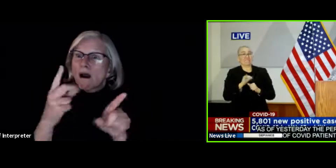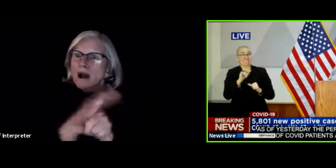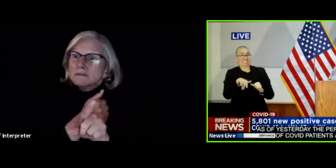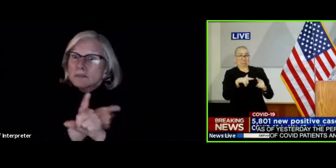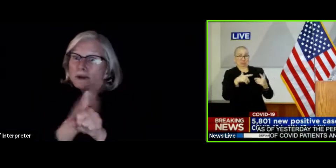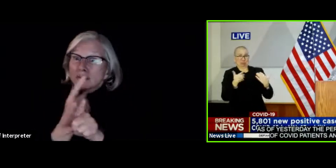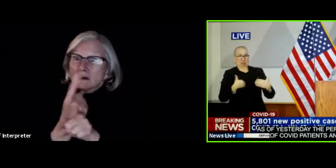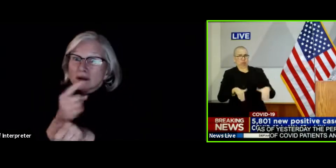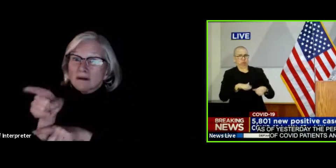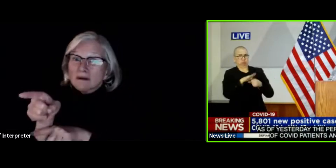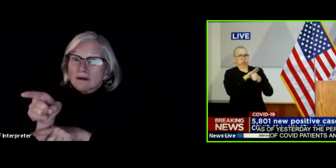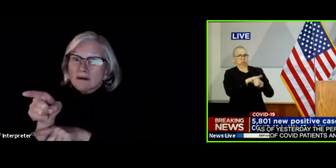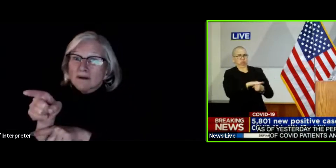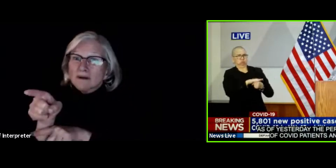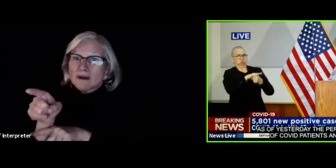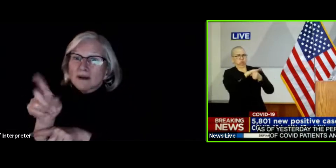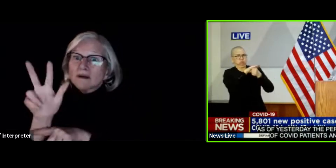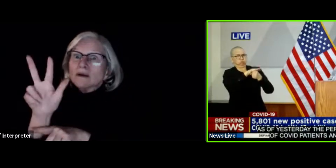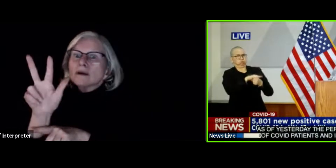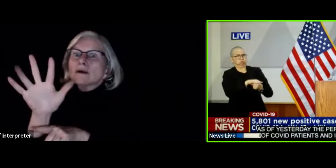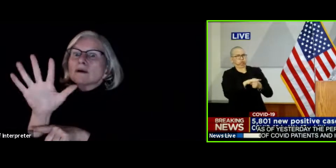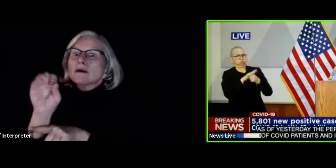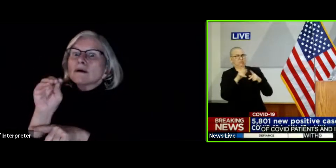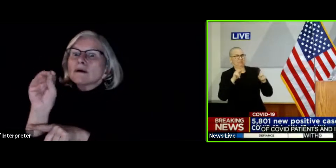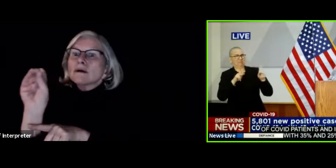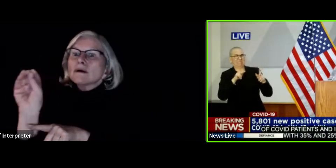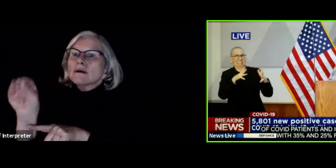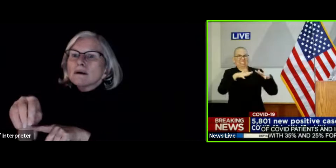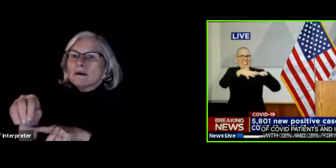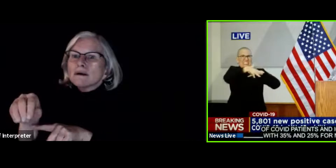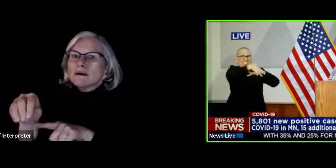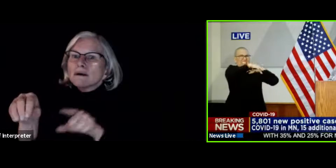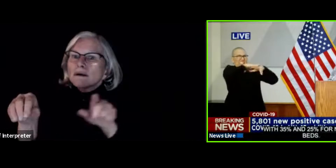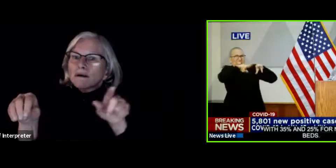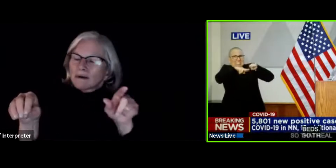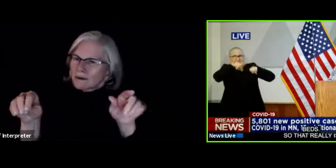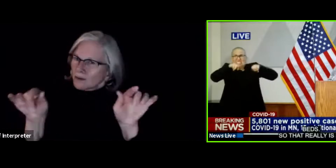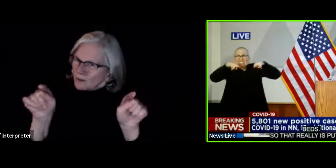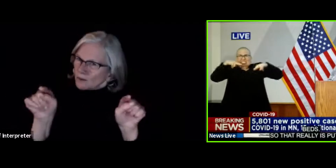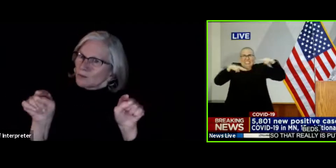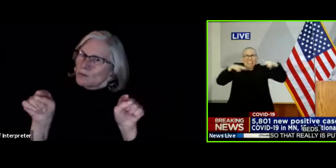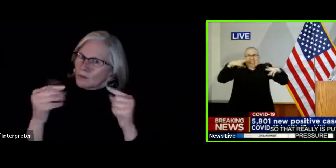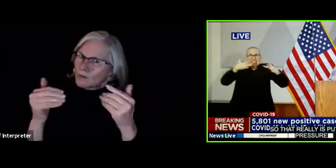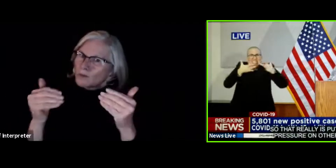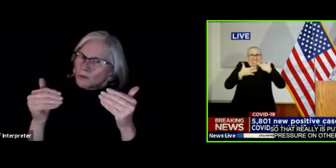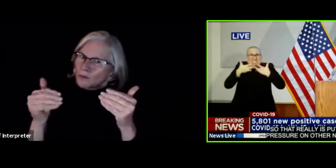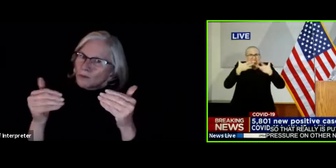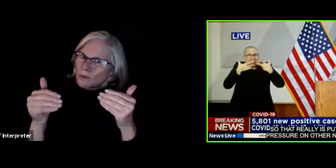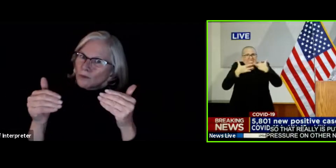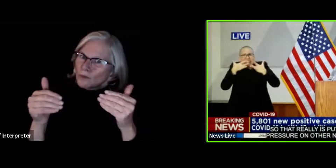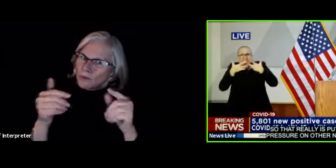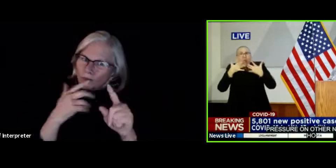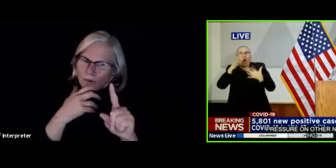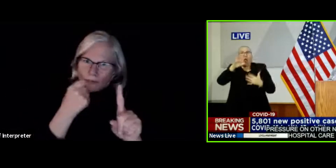OTHER NEEDED HOSPITAL CARE OR CARE ACCIDENTS, HEARTS ATTACKS, STROKES, OTHER CONDITIONS AND WE'VE HEARD FROM